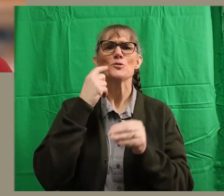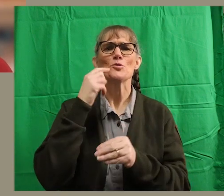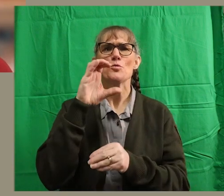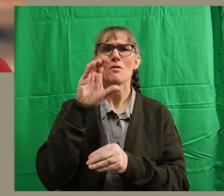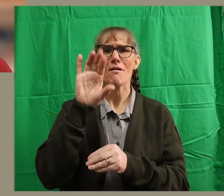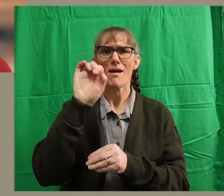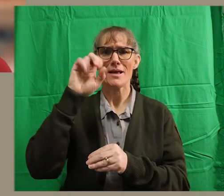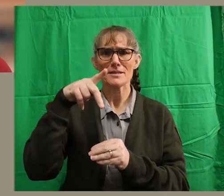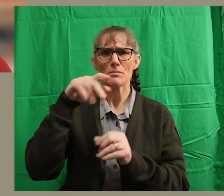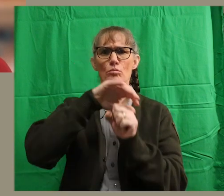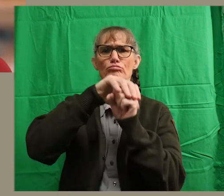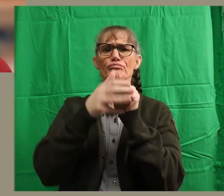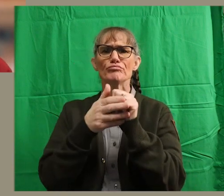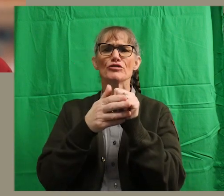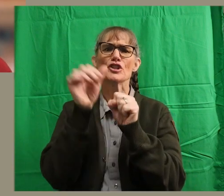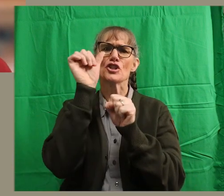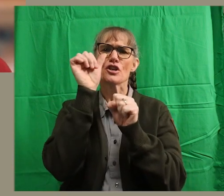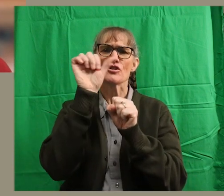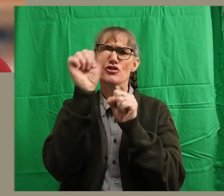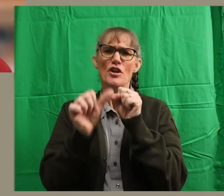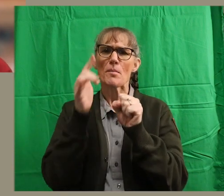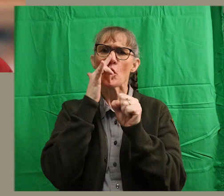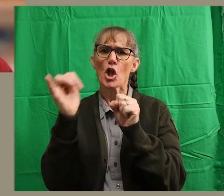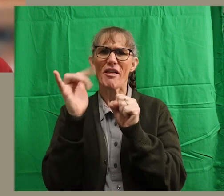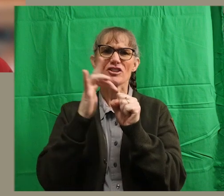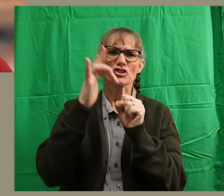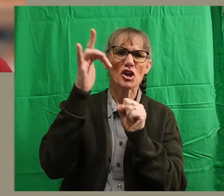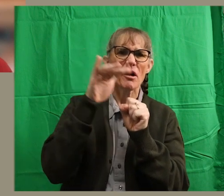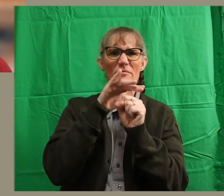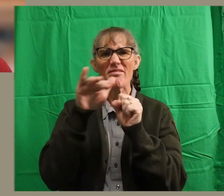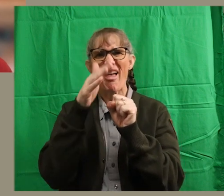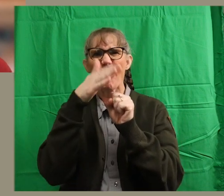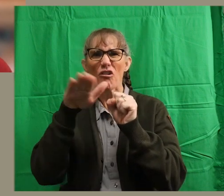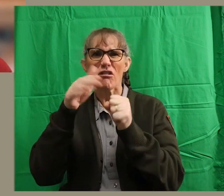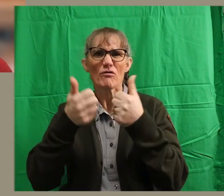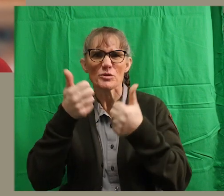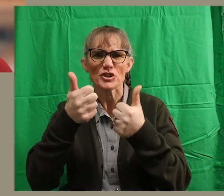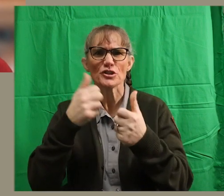how worn out the tooth cusps are based on their shape. And then a hypsodonty index, which is a